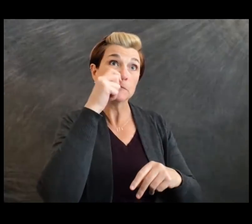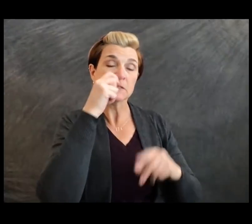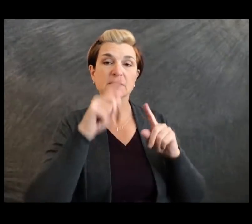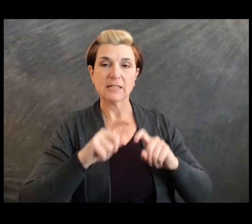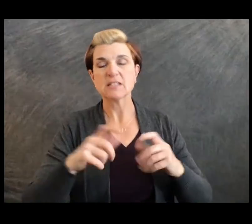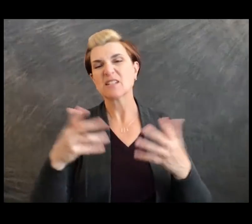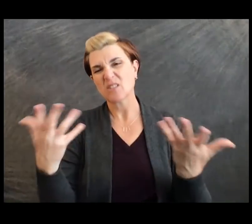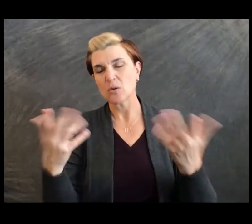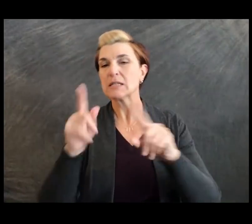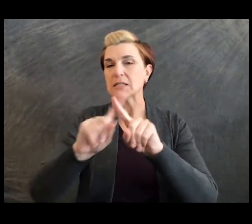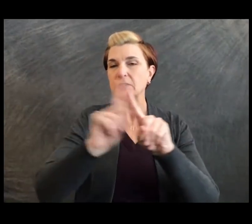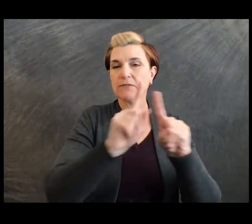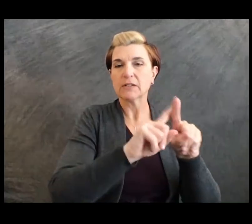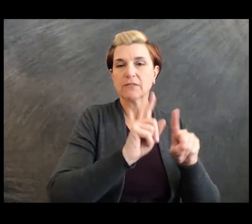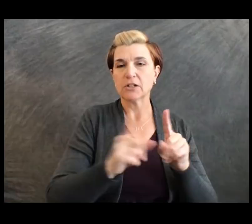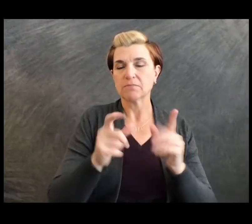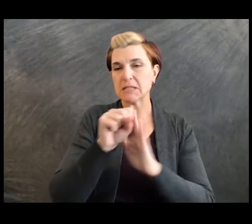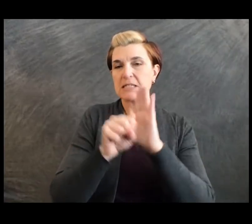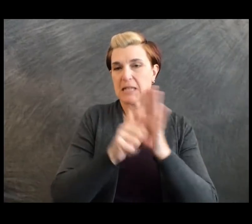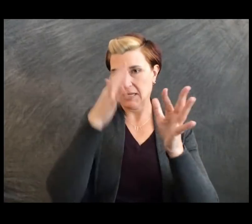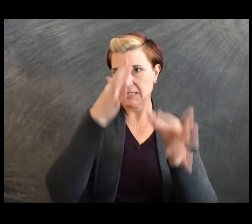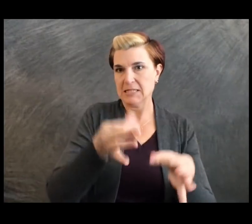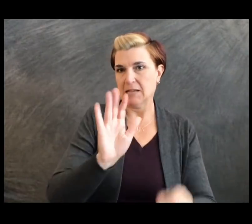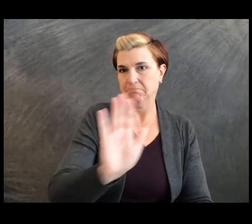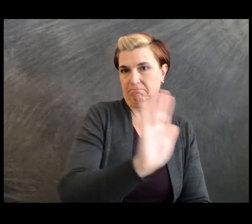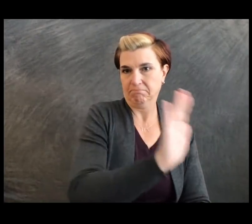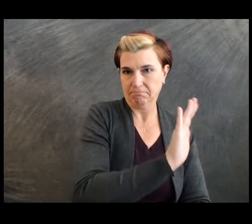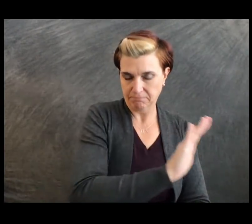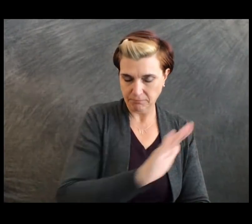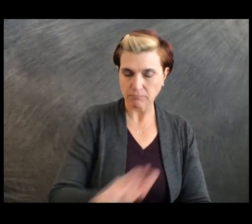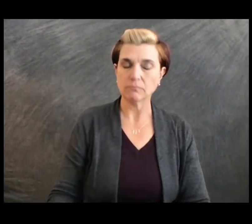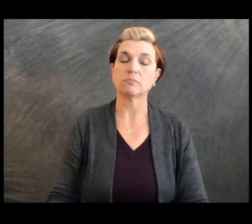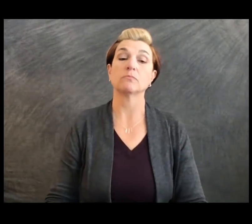is this curve will continue to increase as testing becomes more widely available